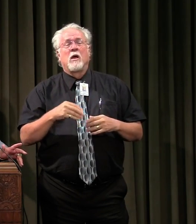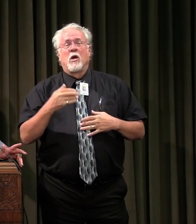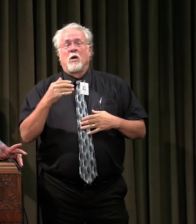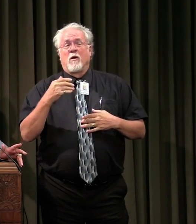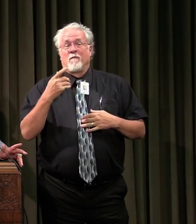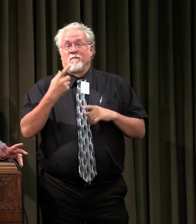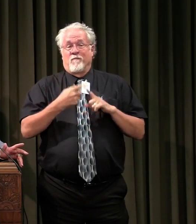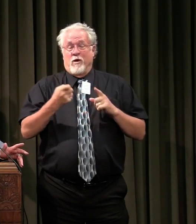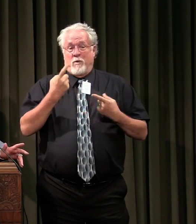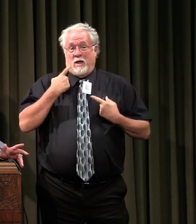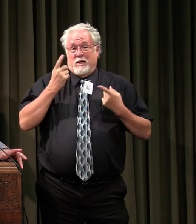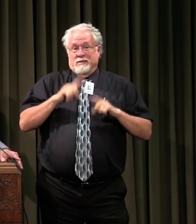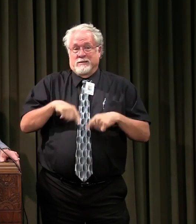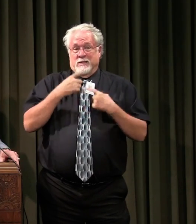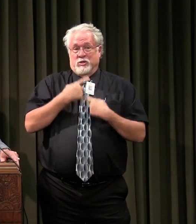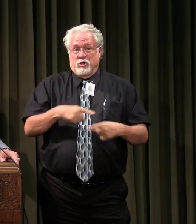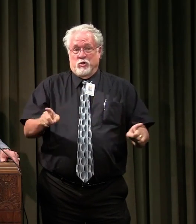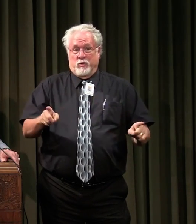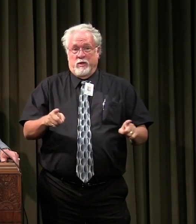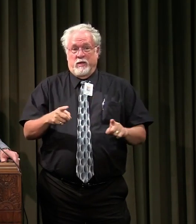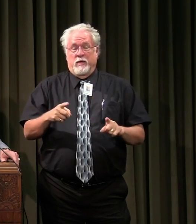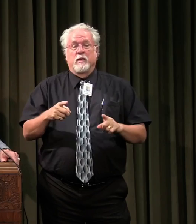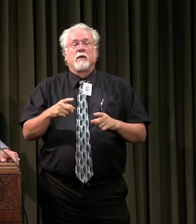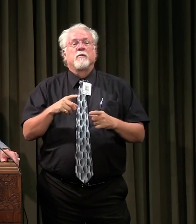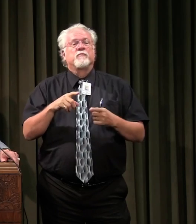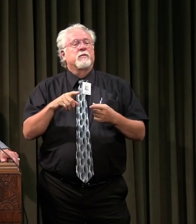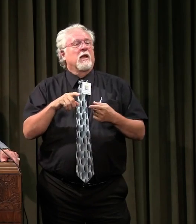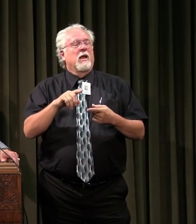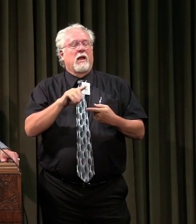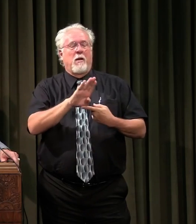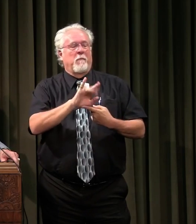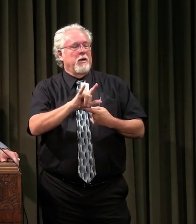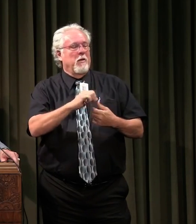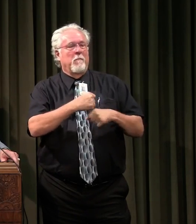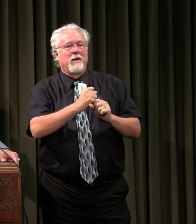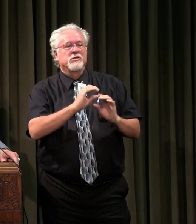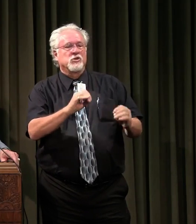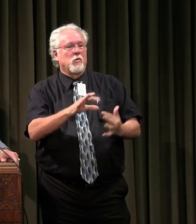decree it is binding upon them and yet the bill makes no exception for that and